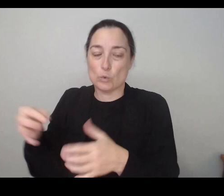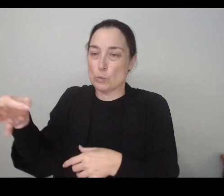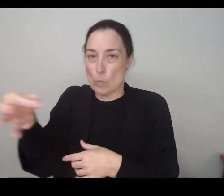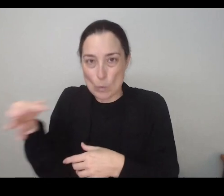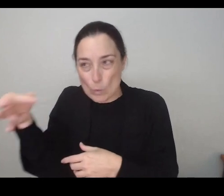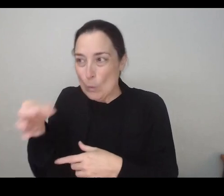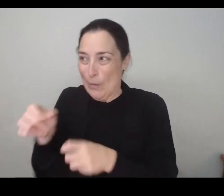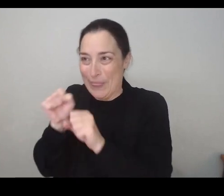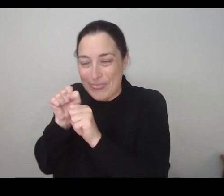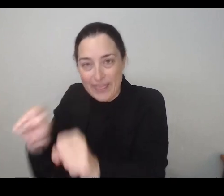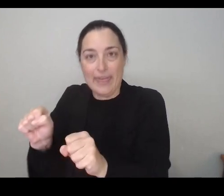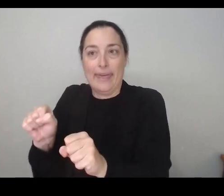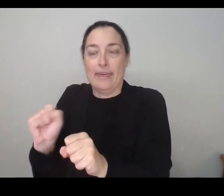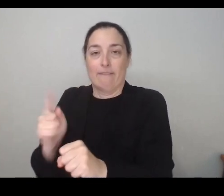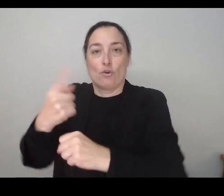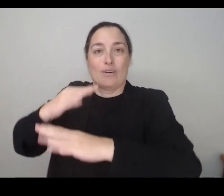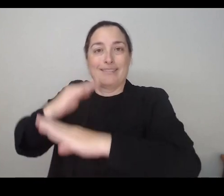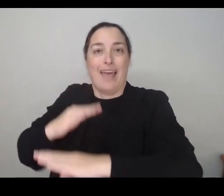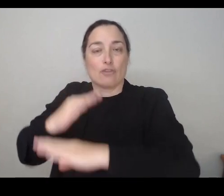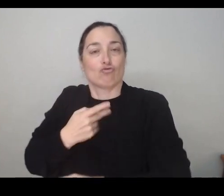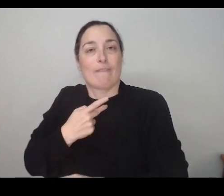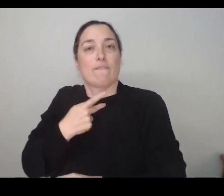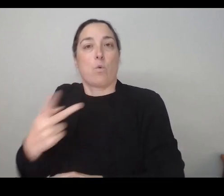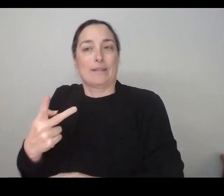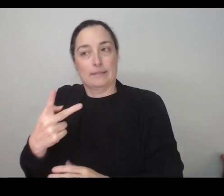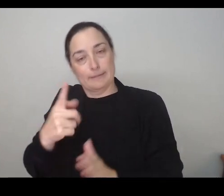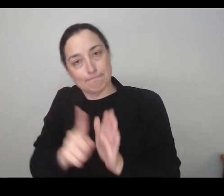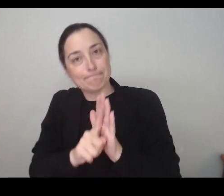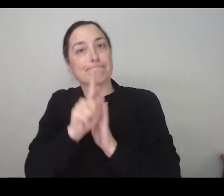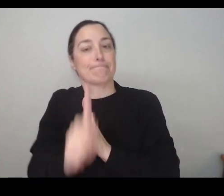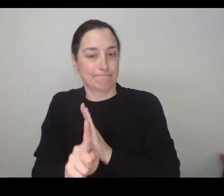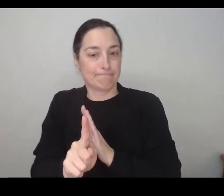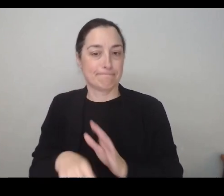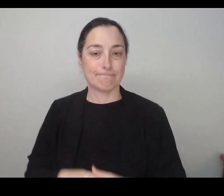to raise and resonate beautifully in this world as it was yesterday. Thank you.